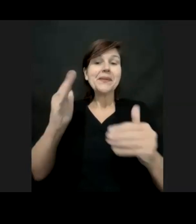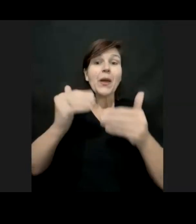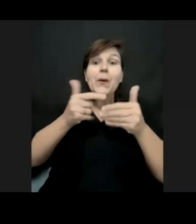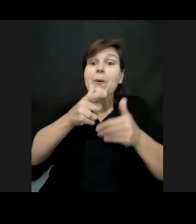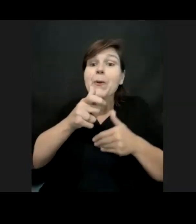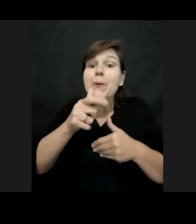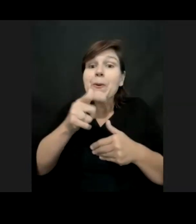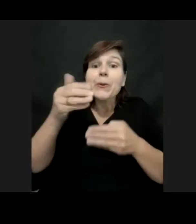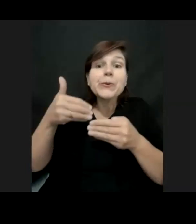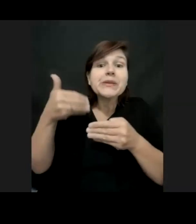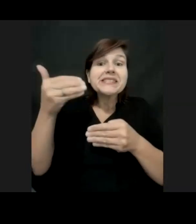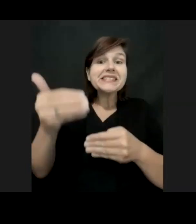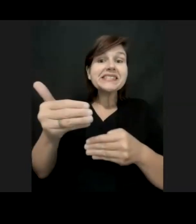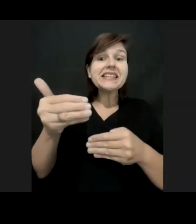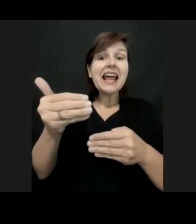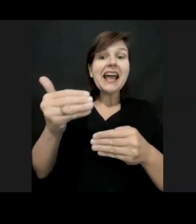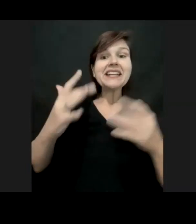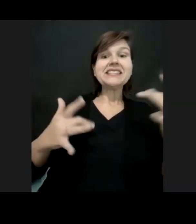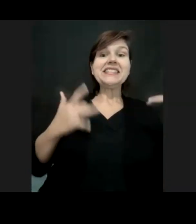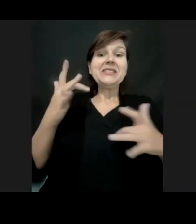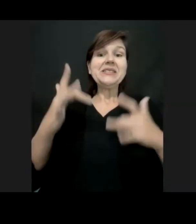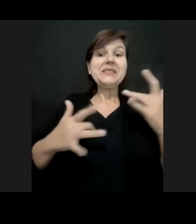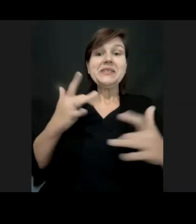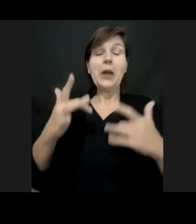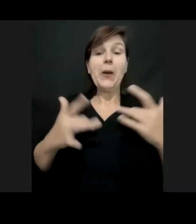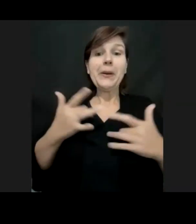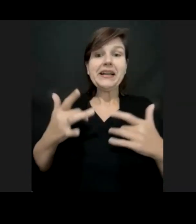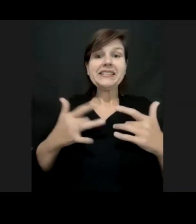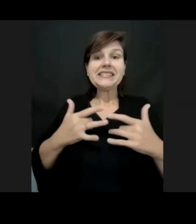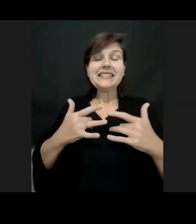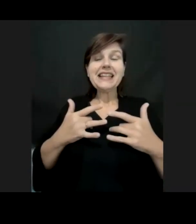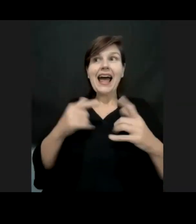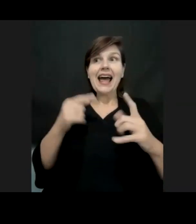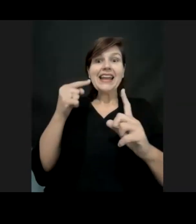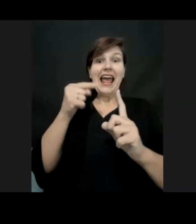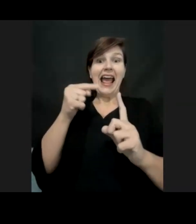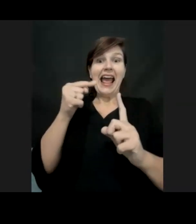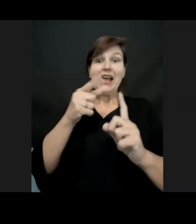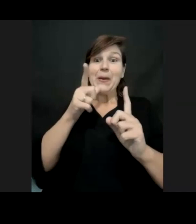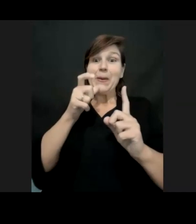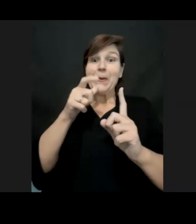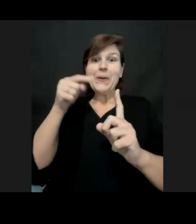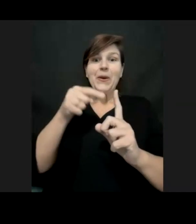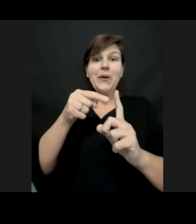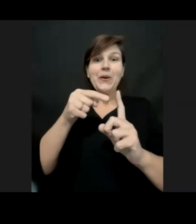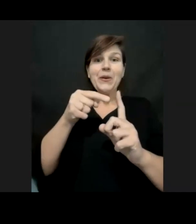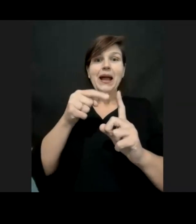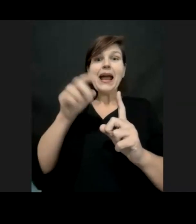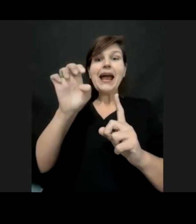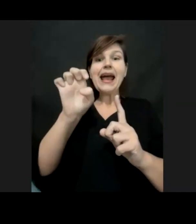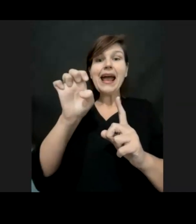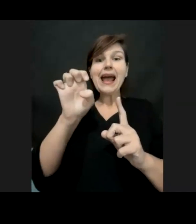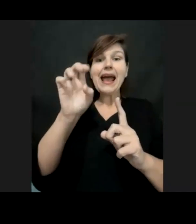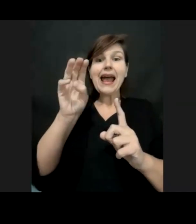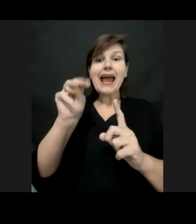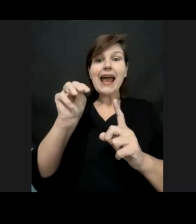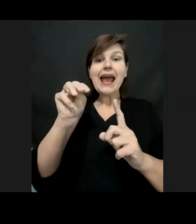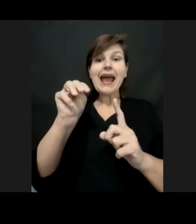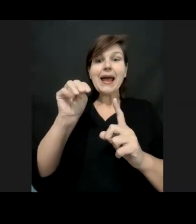Yes, it's so exciting! It’s only the incredible Emmett! Hi, Emmett, it's your turn.